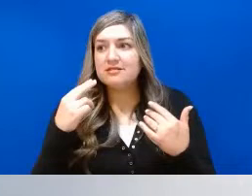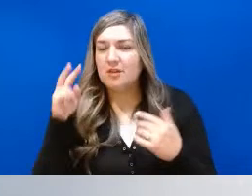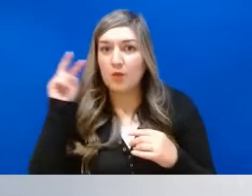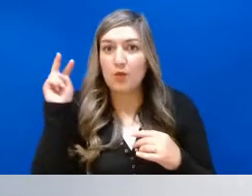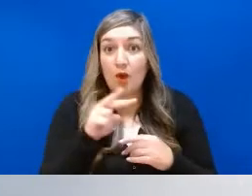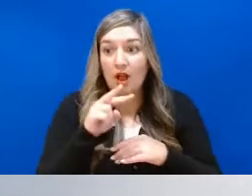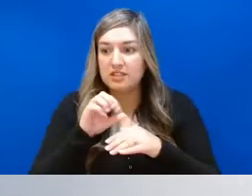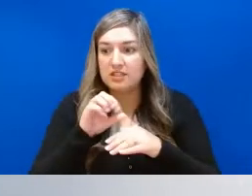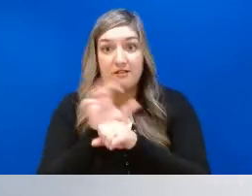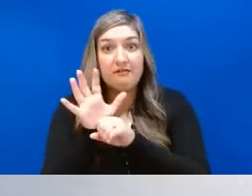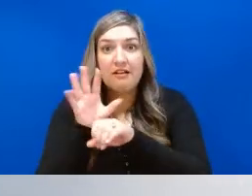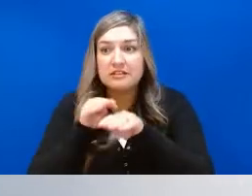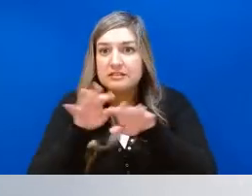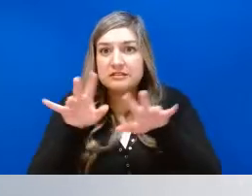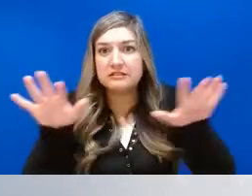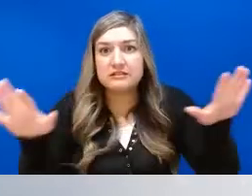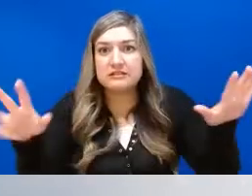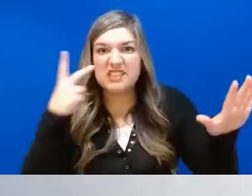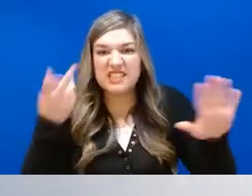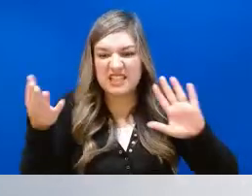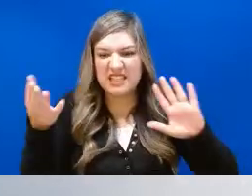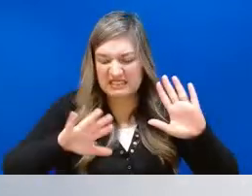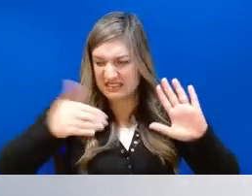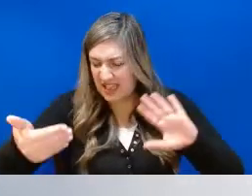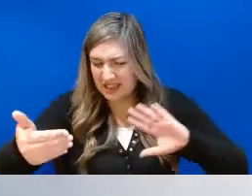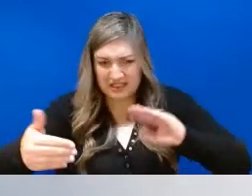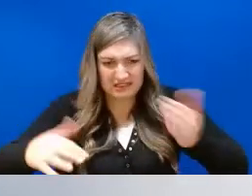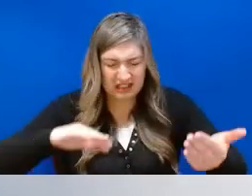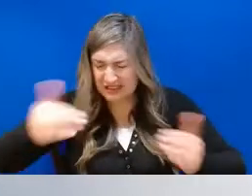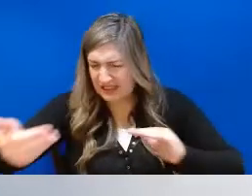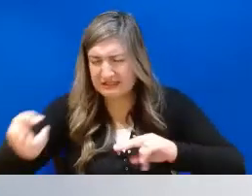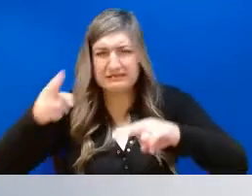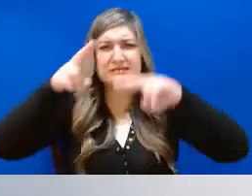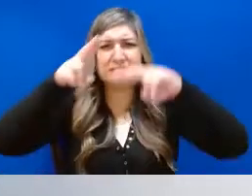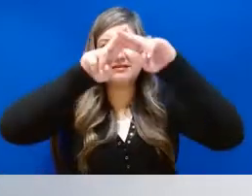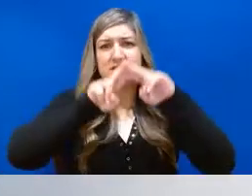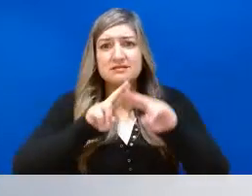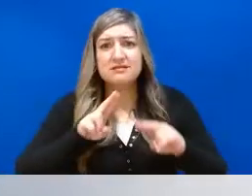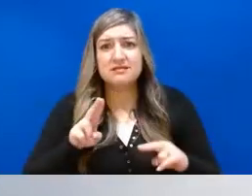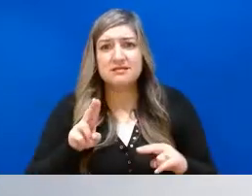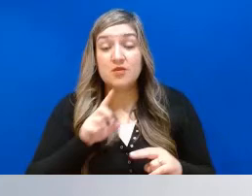We were tracking the death toll. It was also a time of political turmoil.